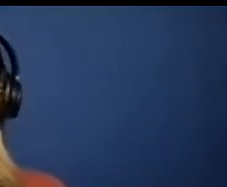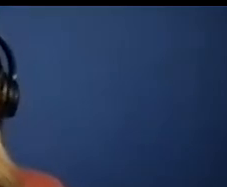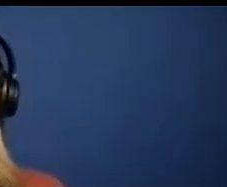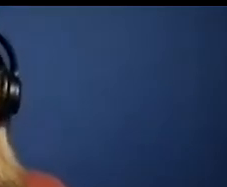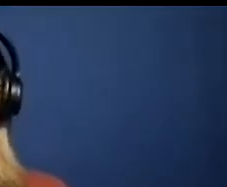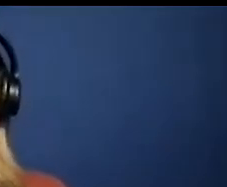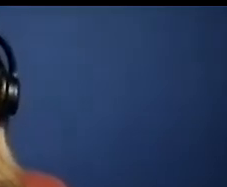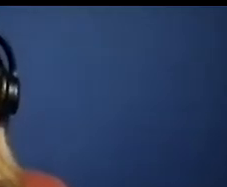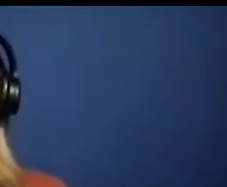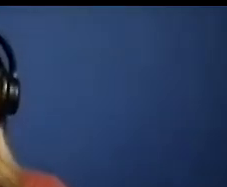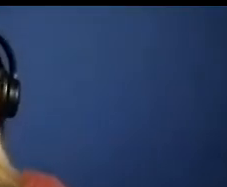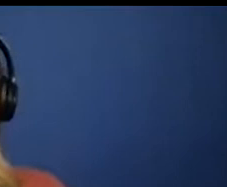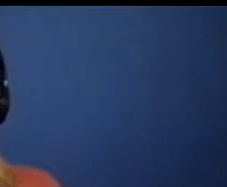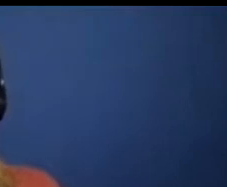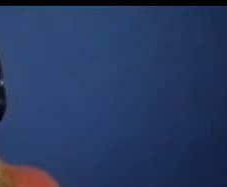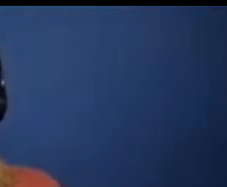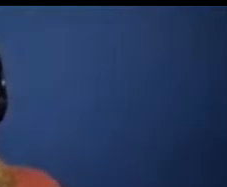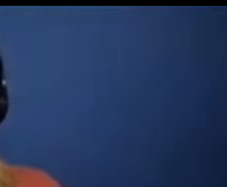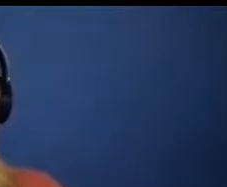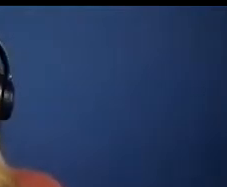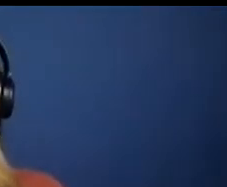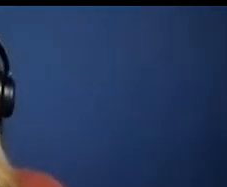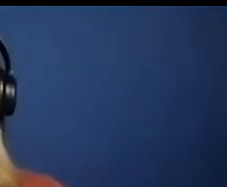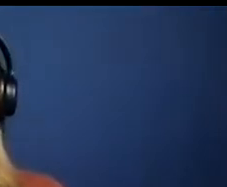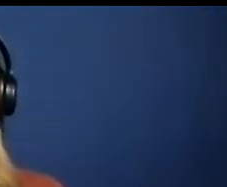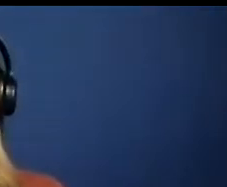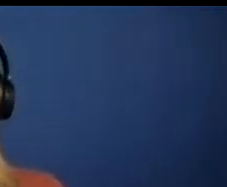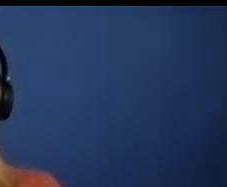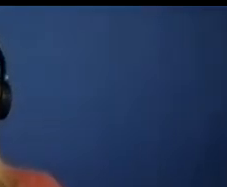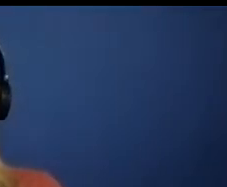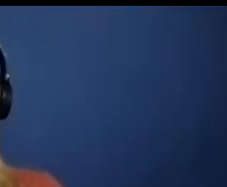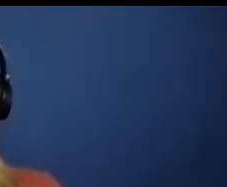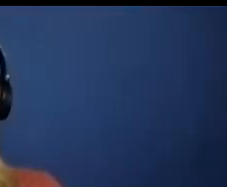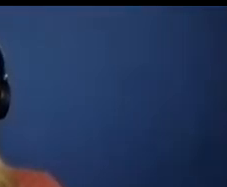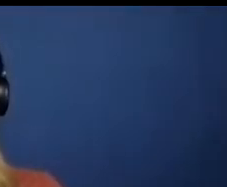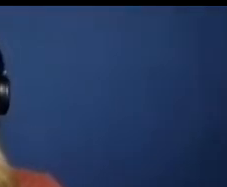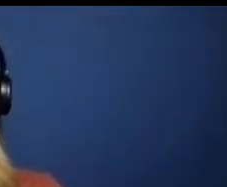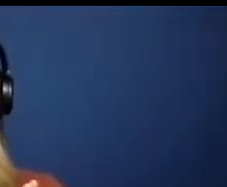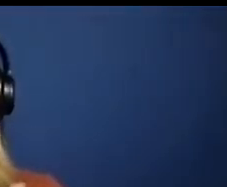in touch with me and we can make that available to folks. Thank you all for joining us for tonight's